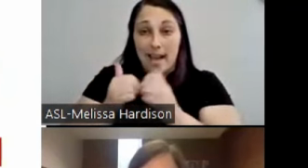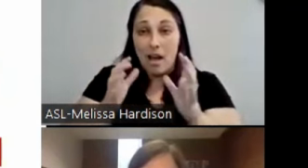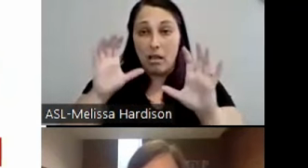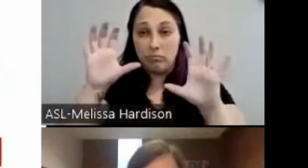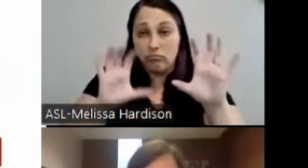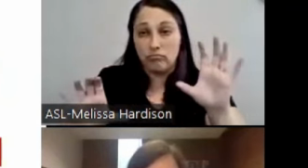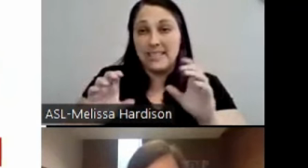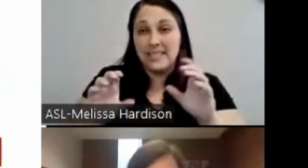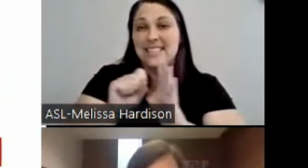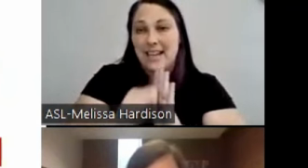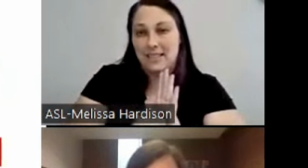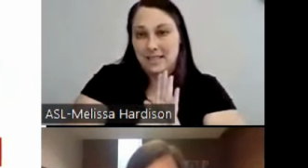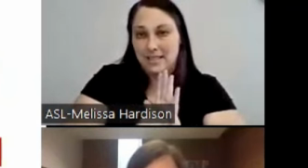Financial assistance kinda varies depending on where you live.